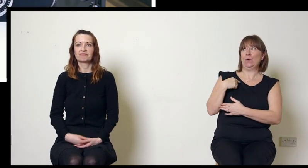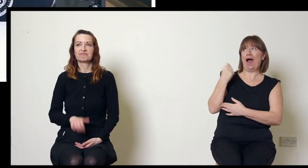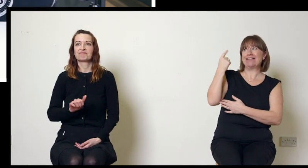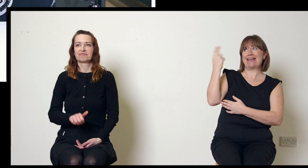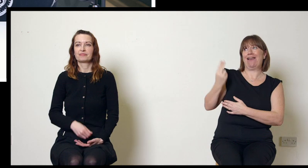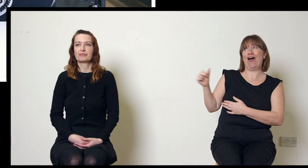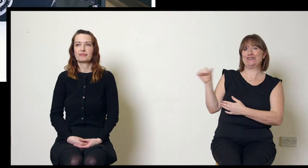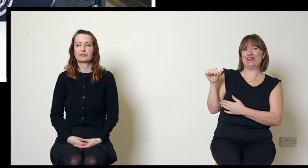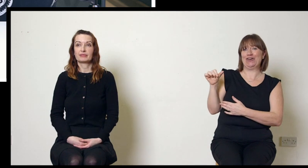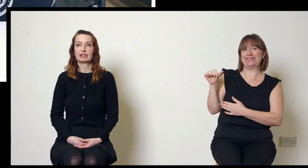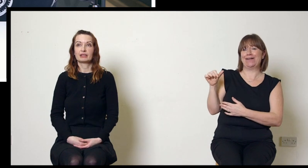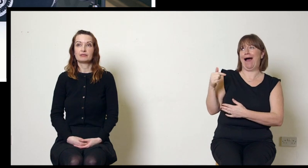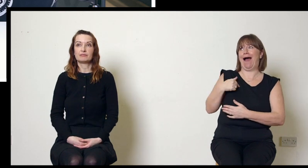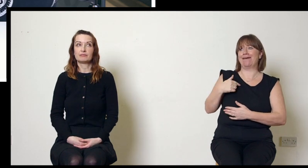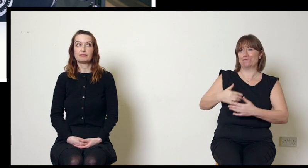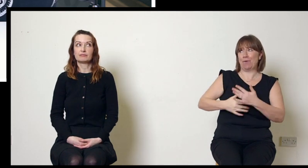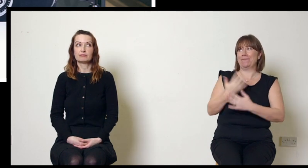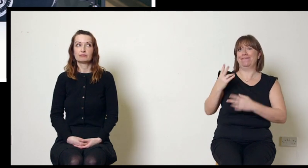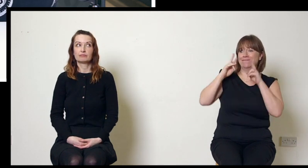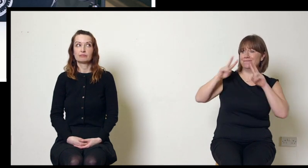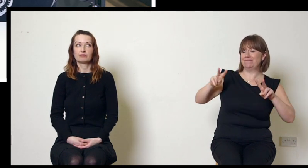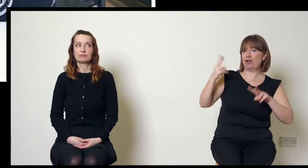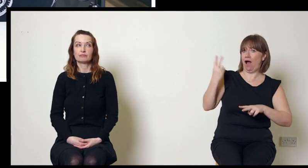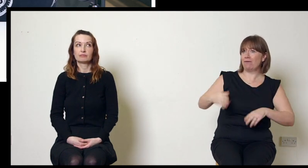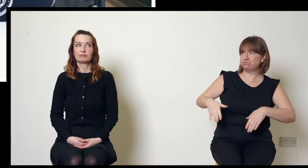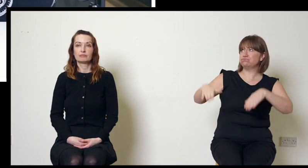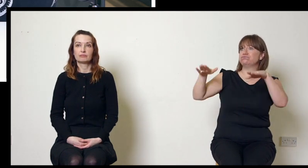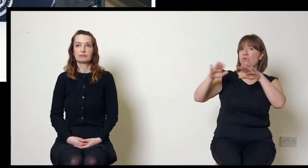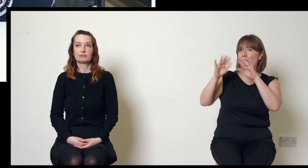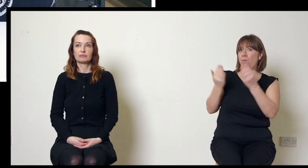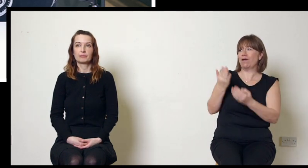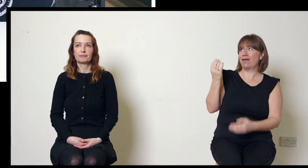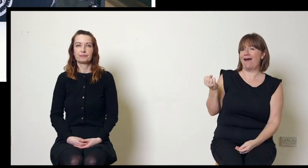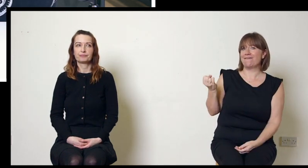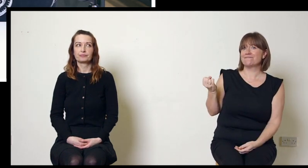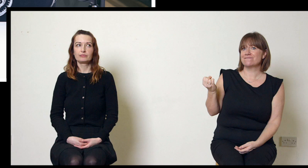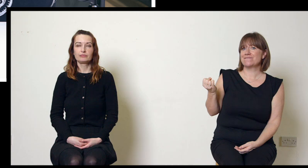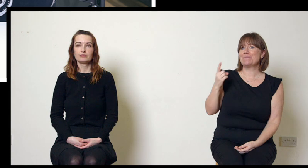And I've grown up in that visual arts world. But hearing Fae’s description of her work